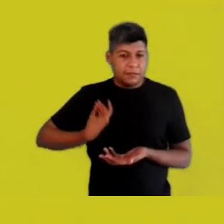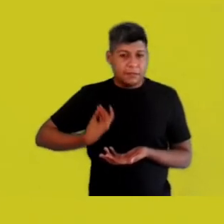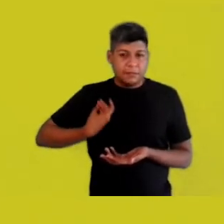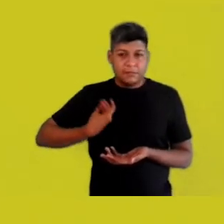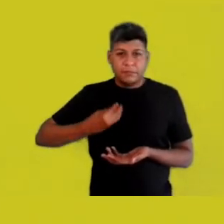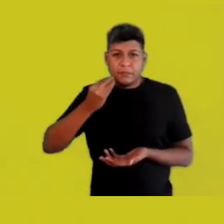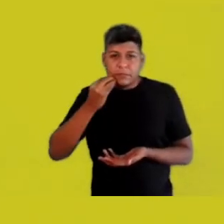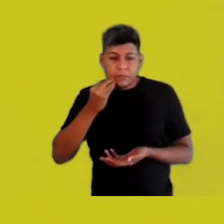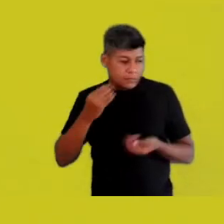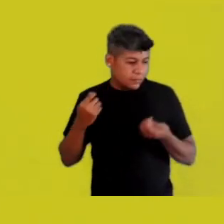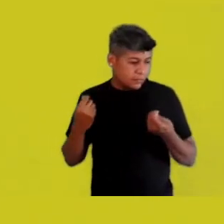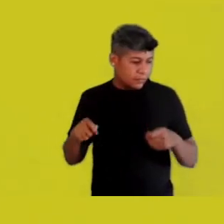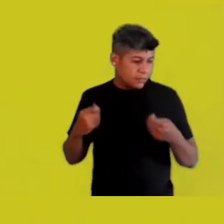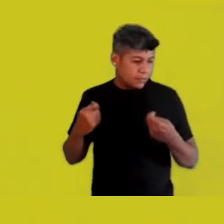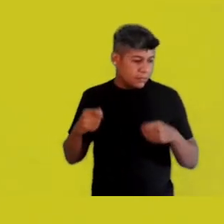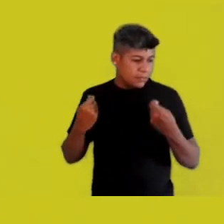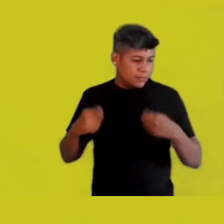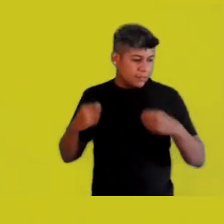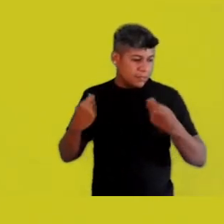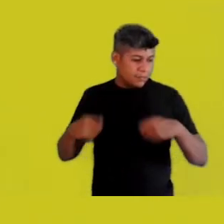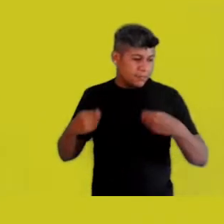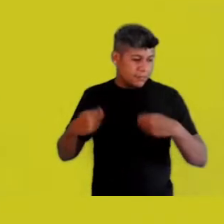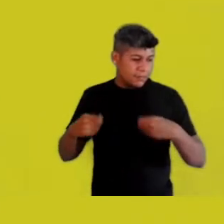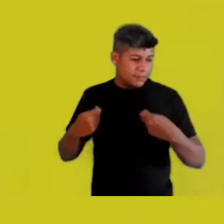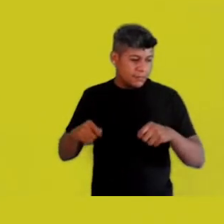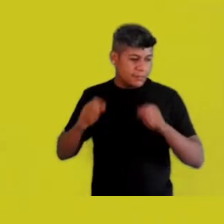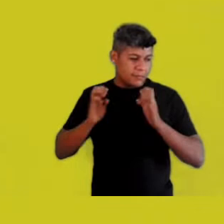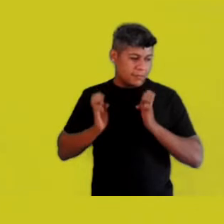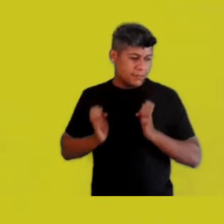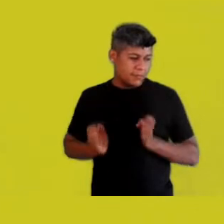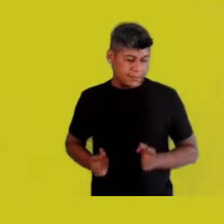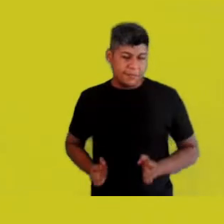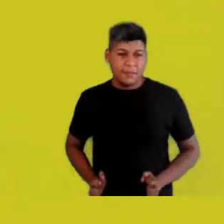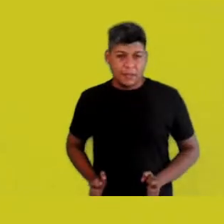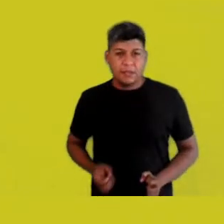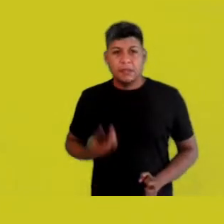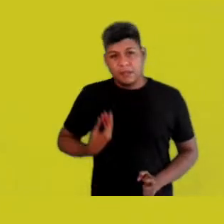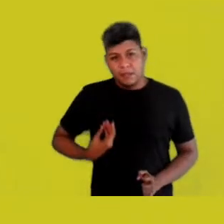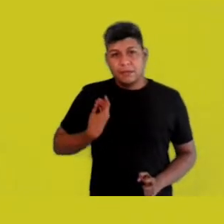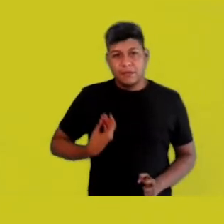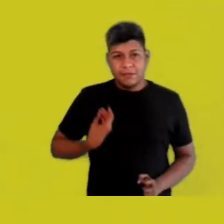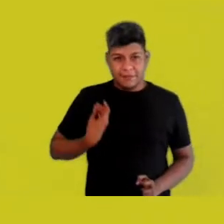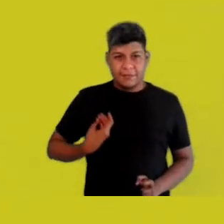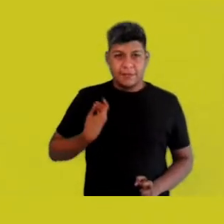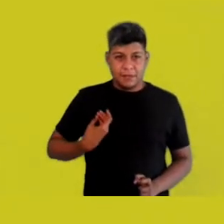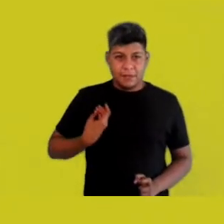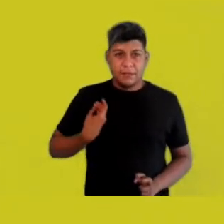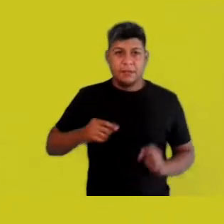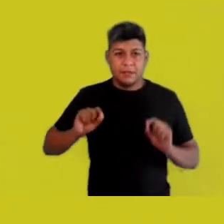of this expression, the ontological ethics, because it’s not about a technical nitpicking,